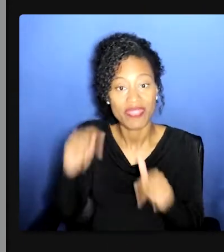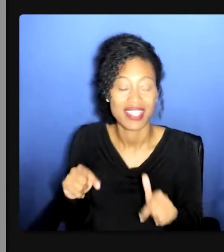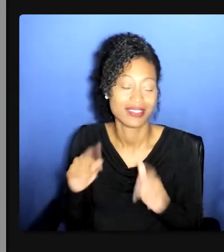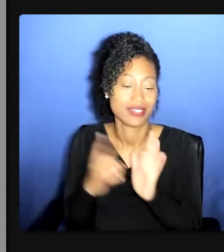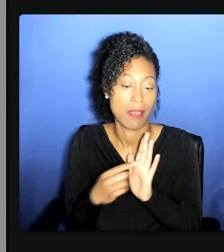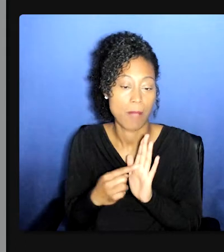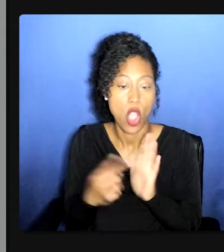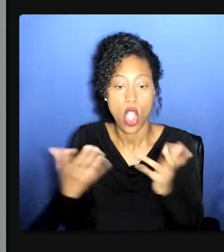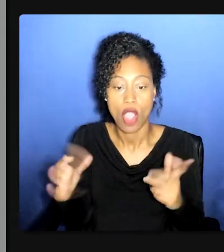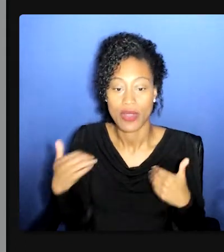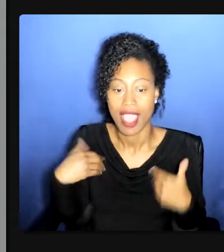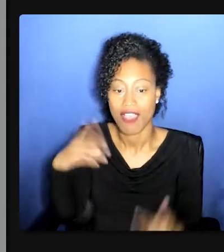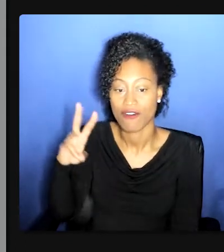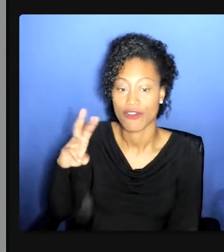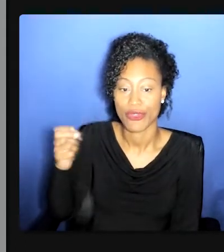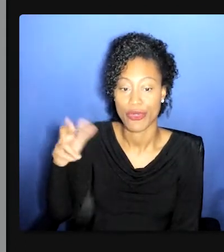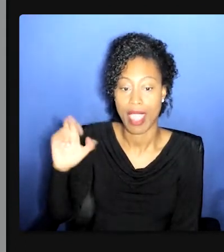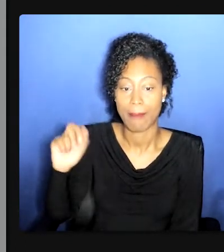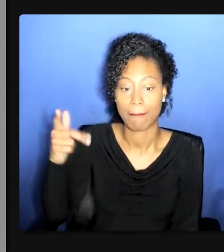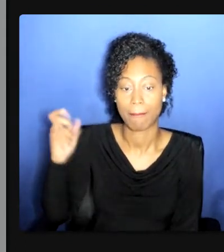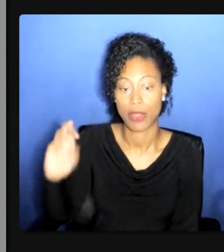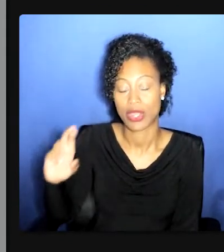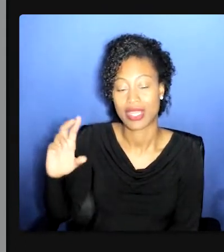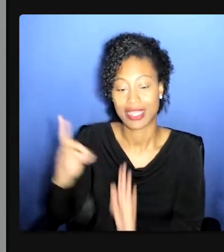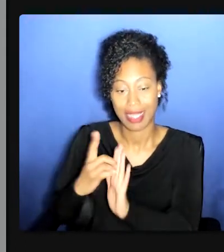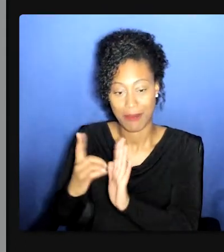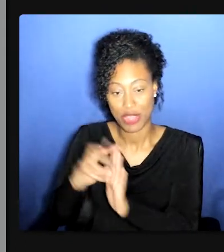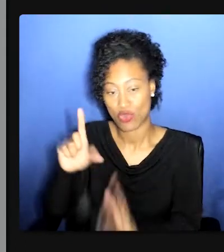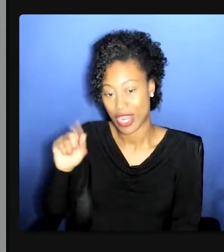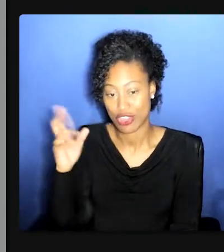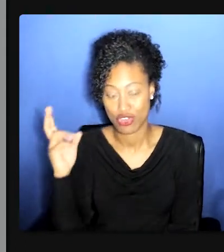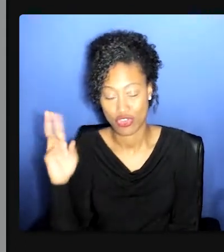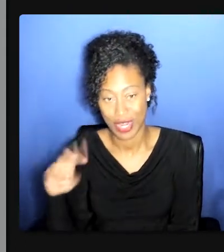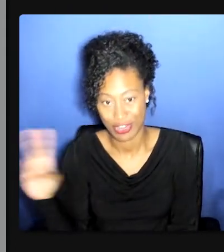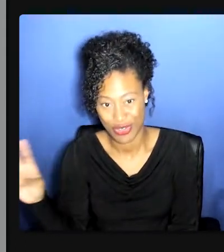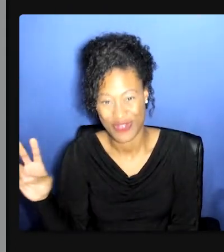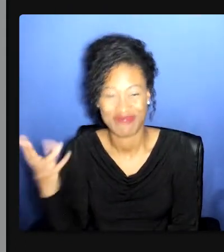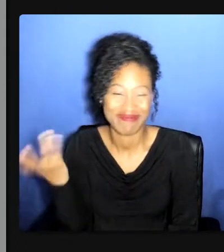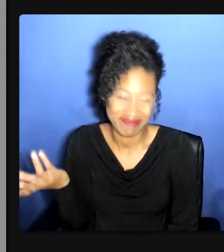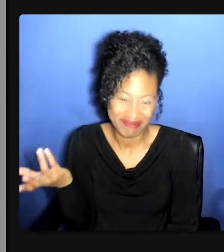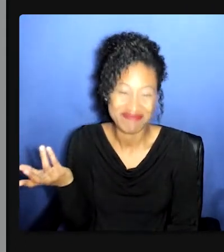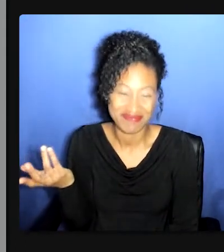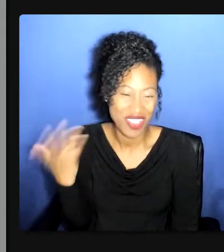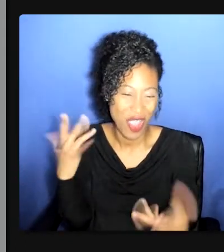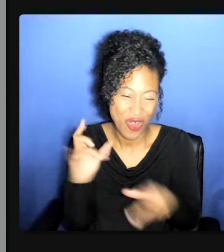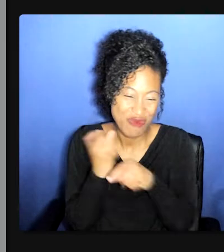For this demo we have our Wrapper sample (GDCWrapperDemo2022)